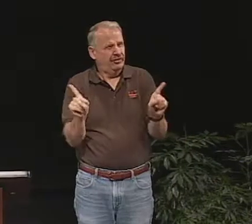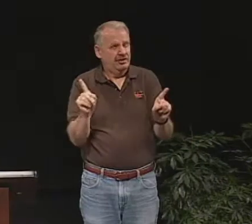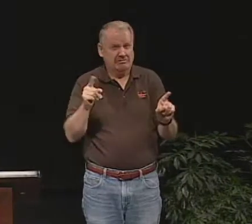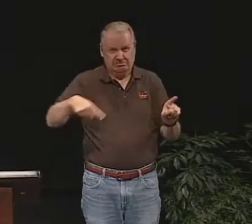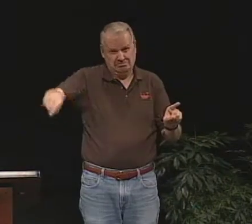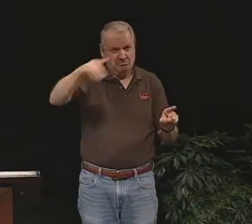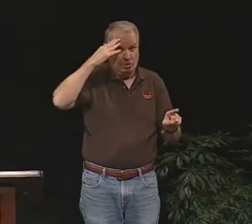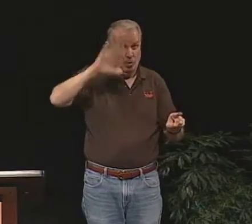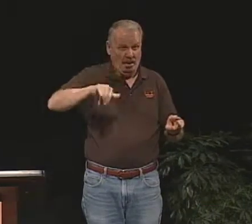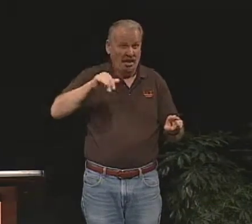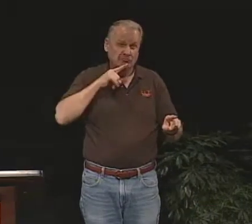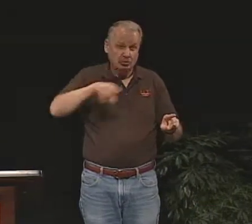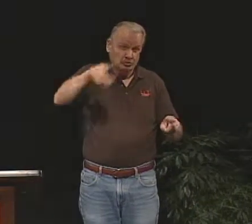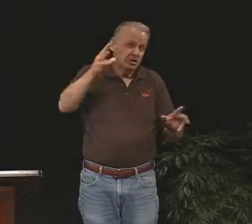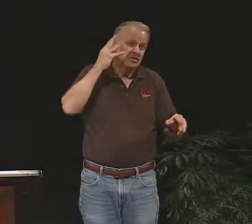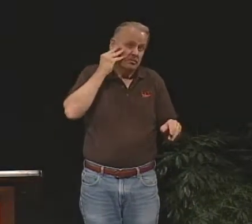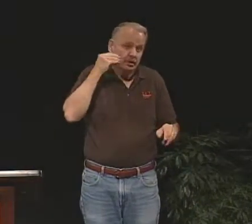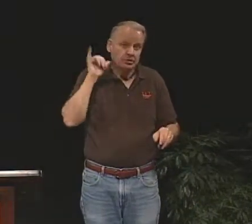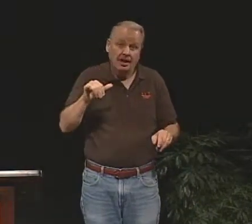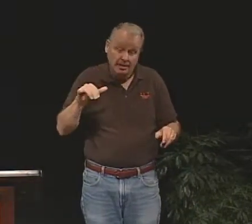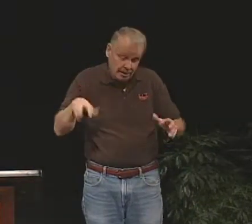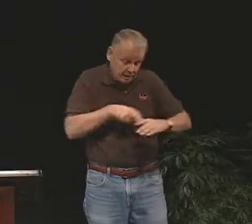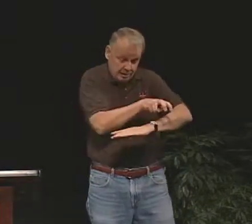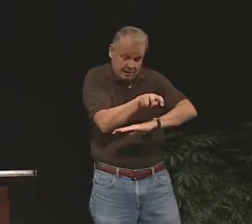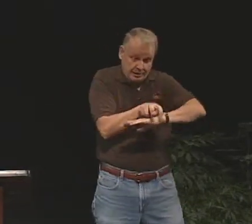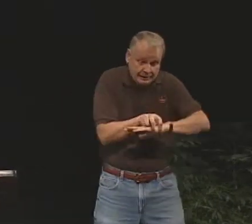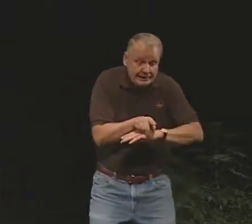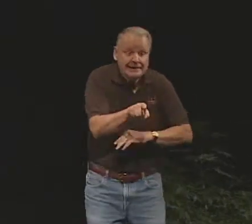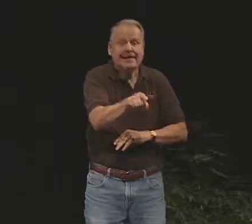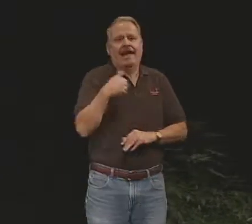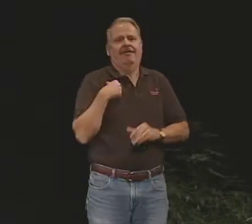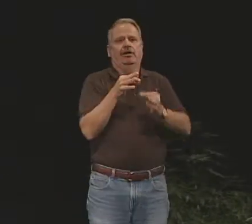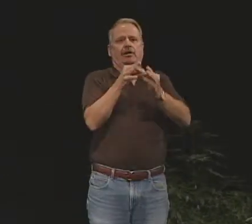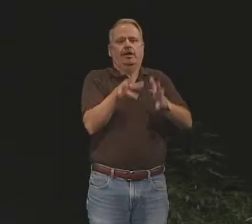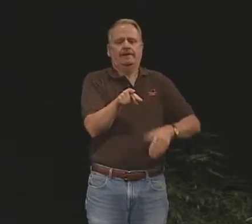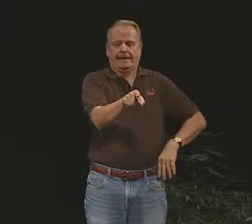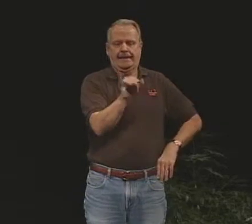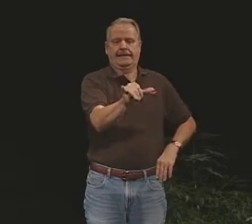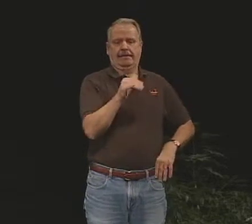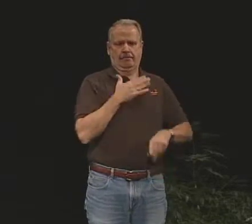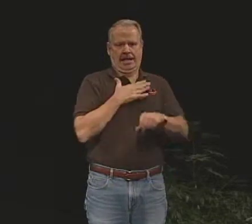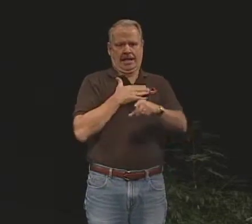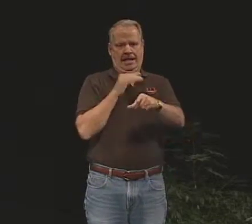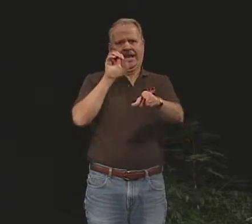whereas a deaf student faces something very different. We all know that. We all have had that experience coming into the classroom.